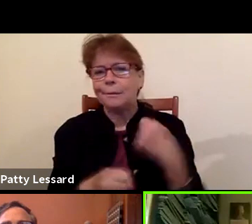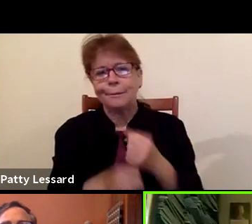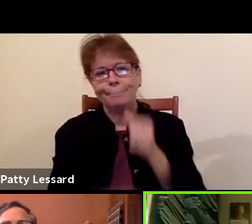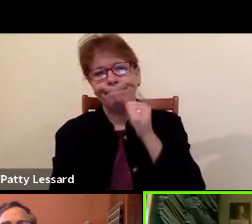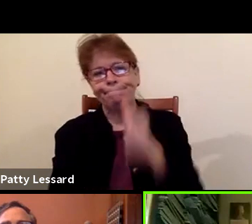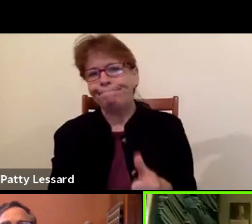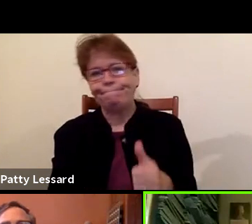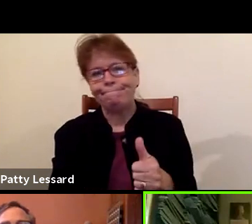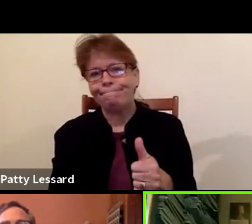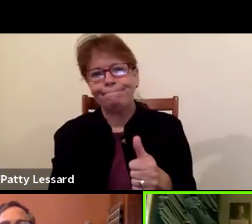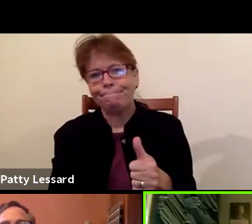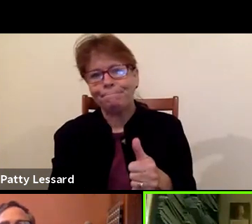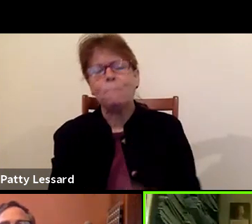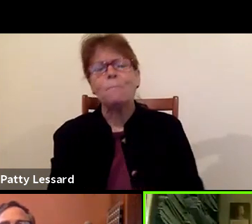machineries, CHI special interest group,